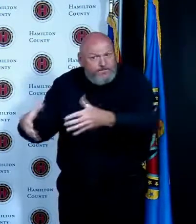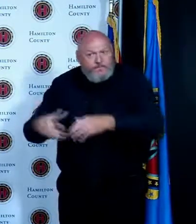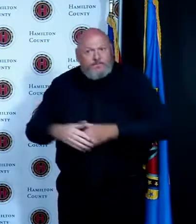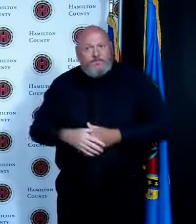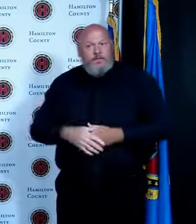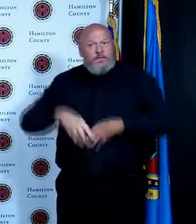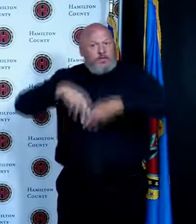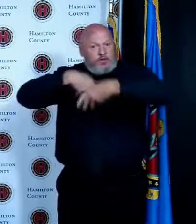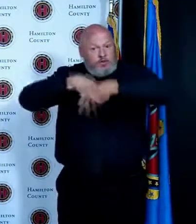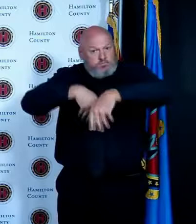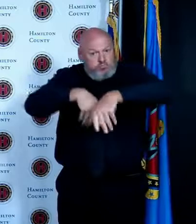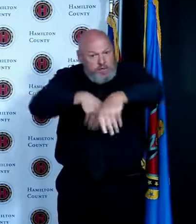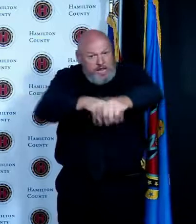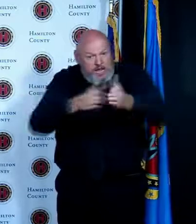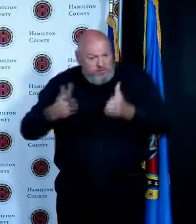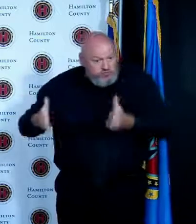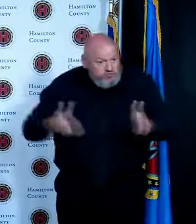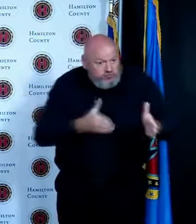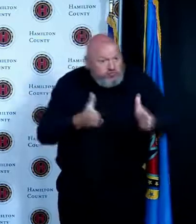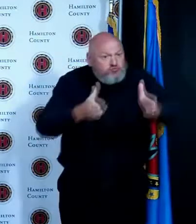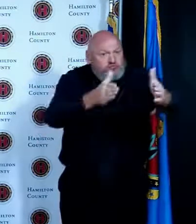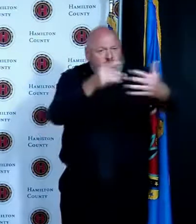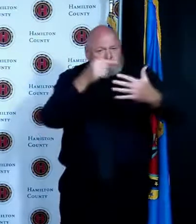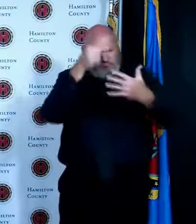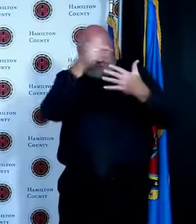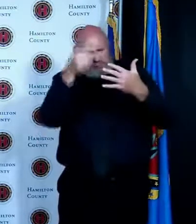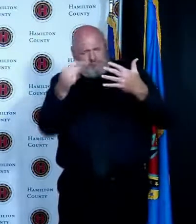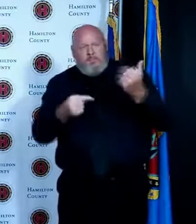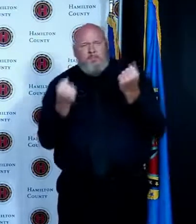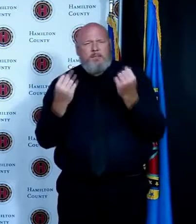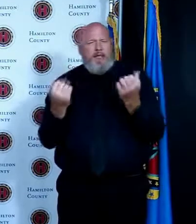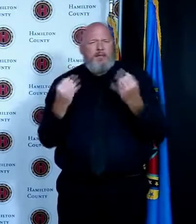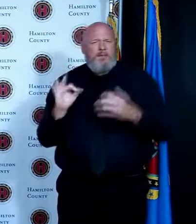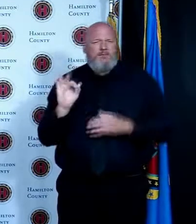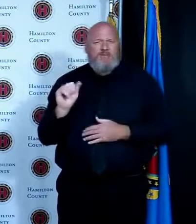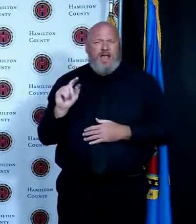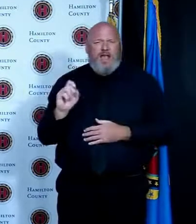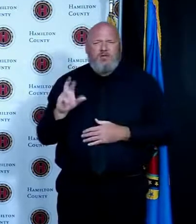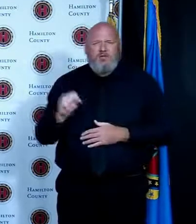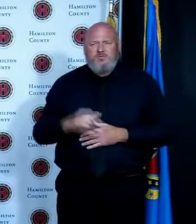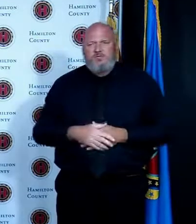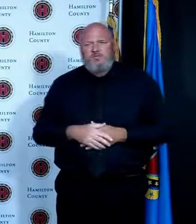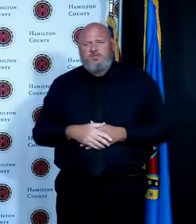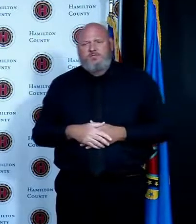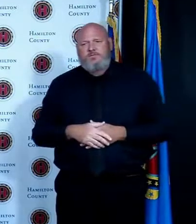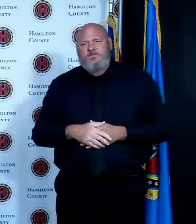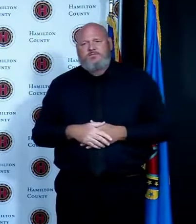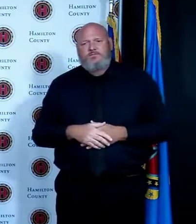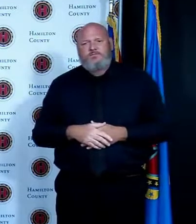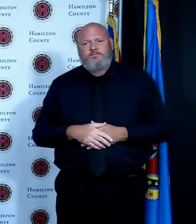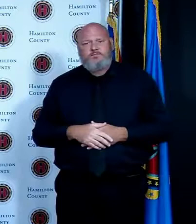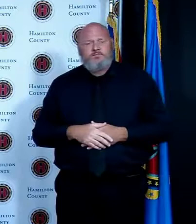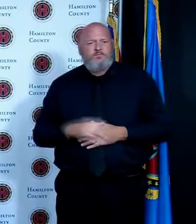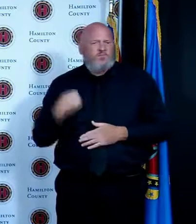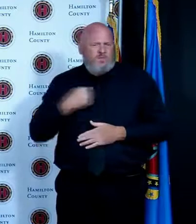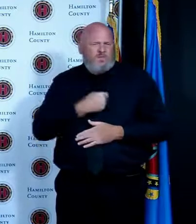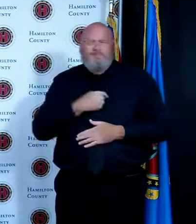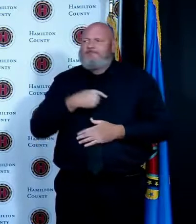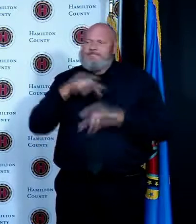in our communities talking about some of their concerns about racism in this community and what happened to George Floyd